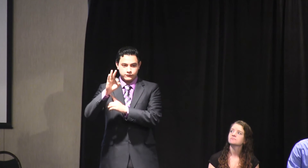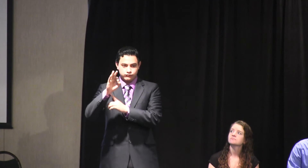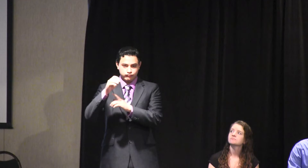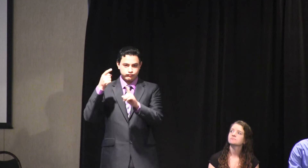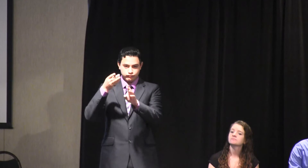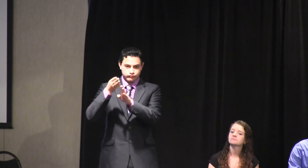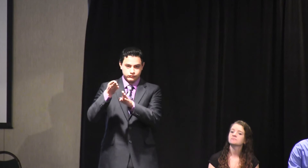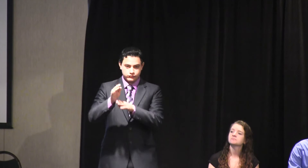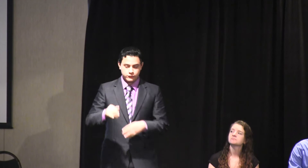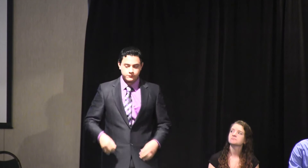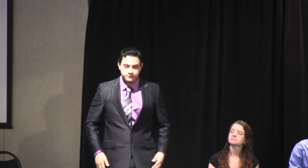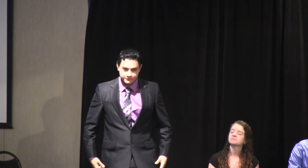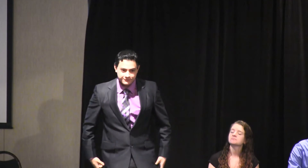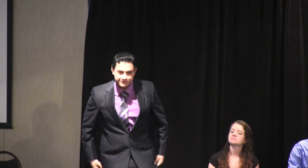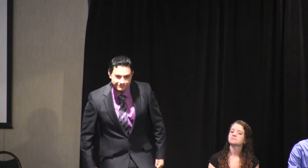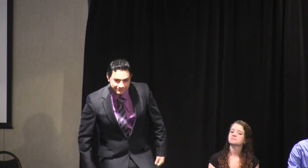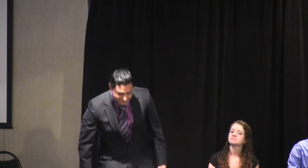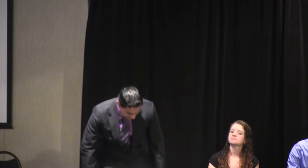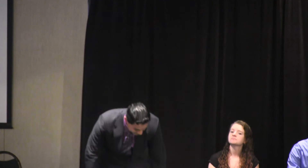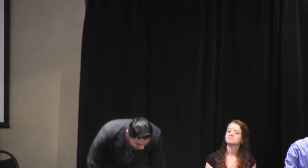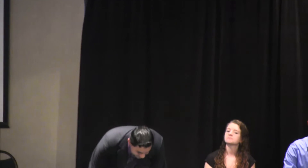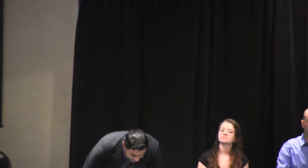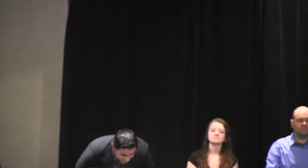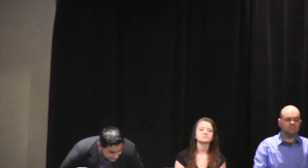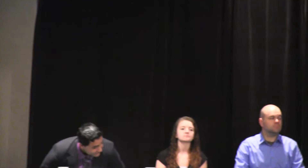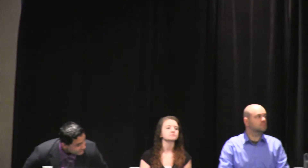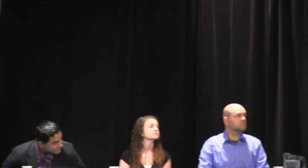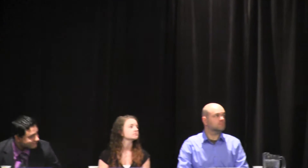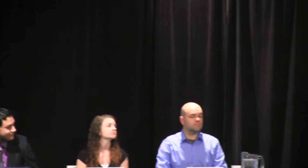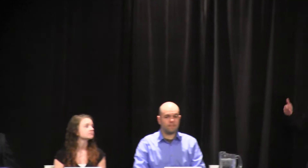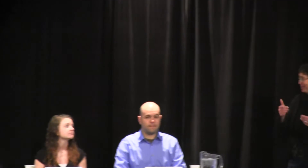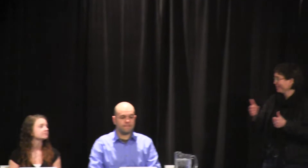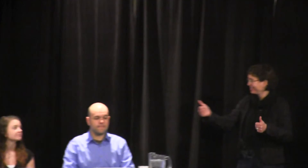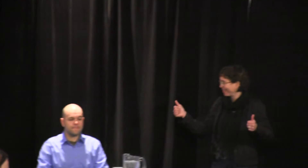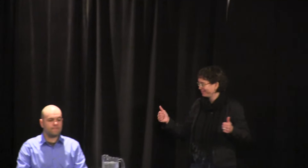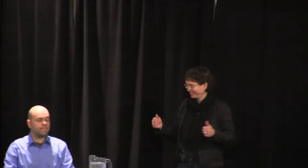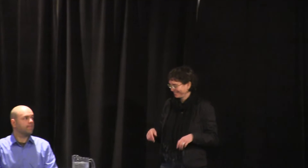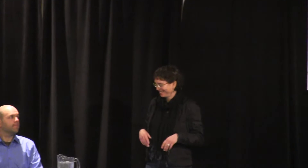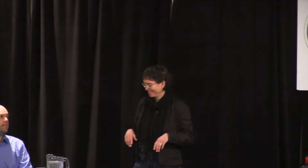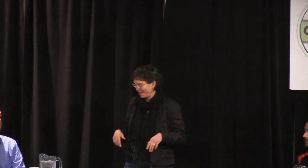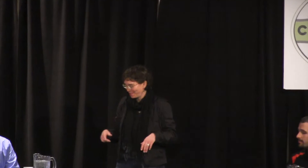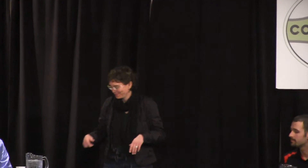And I'm hoping that I can become a chef at some point as my profession. Elise:>> Well, thank you